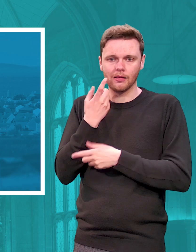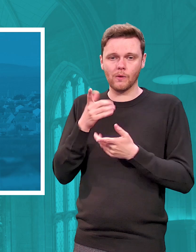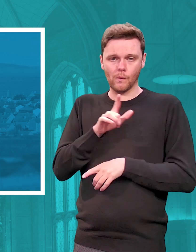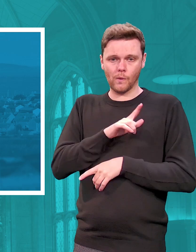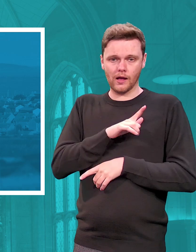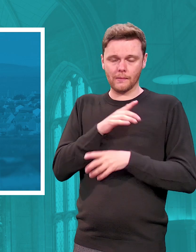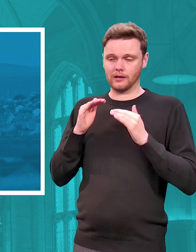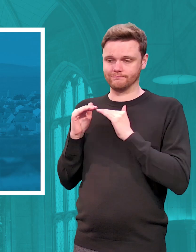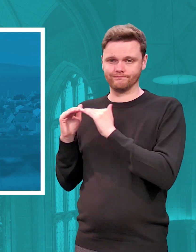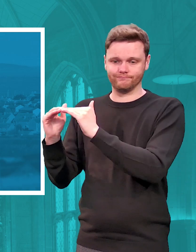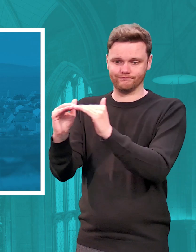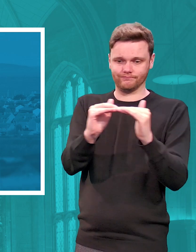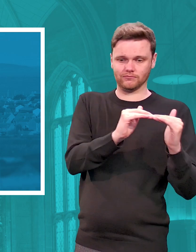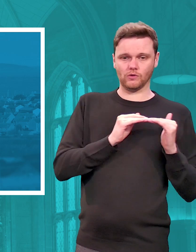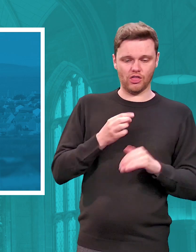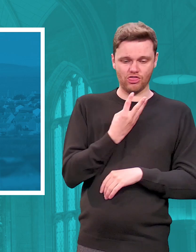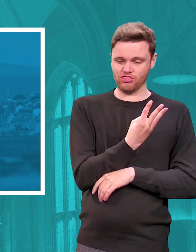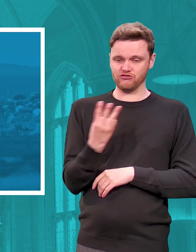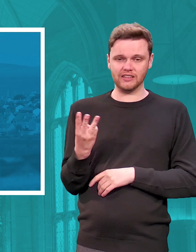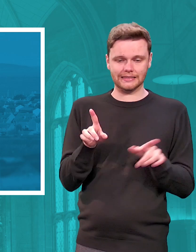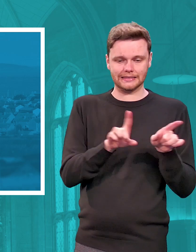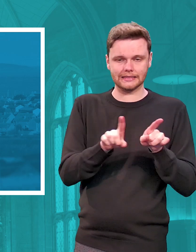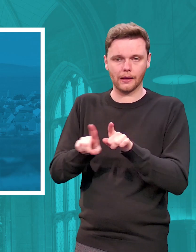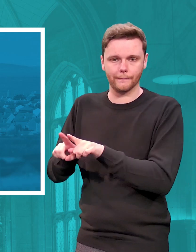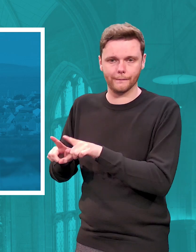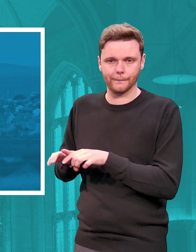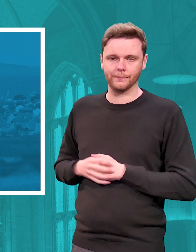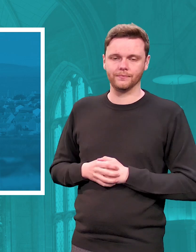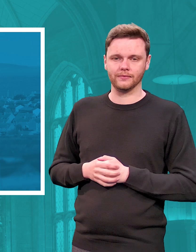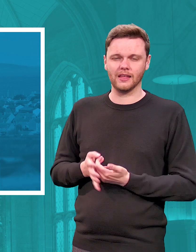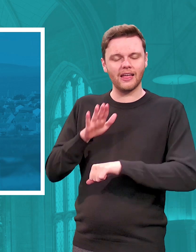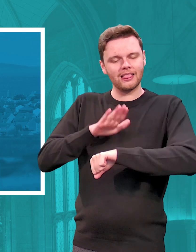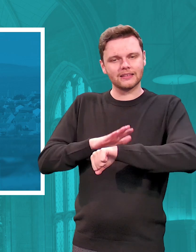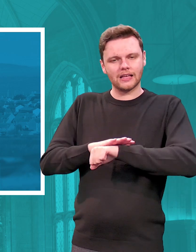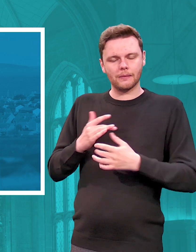across all the three schemes. The timing was right for this next step